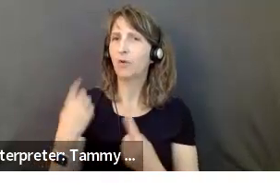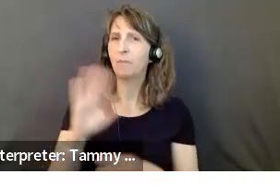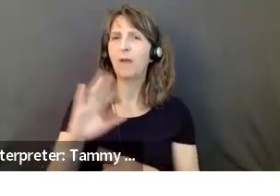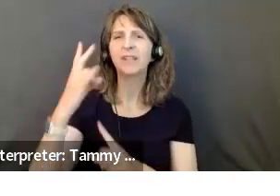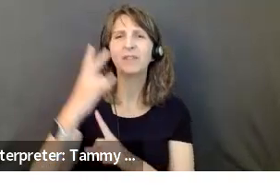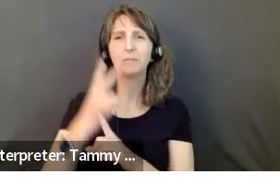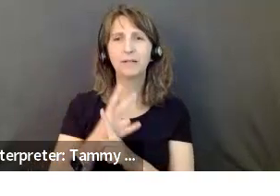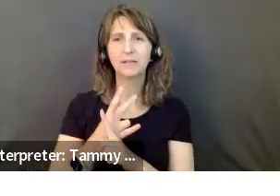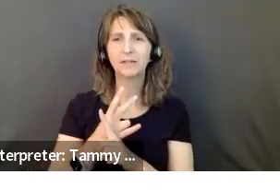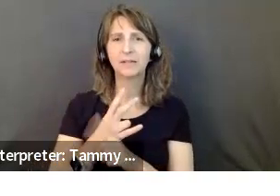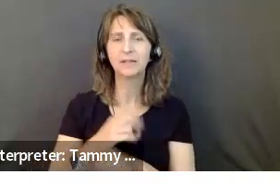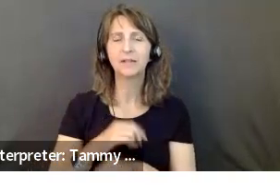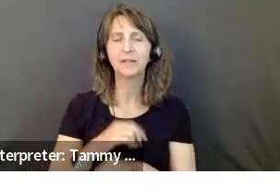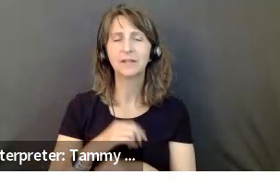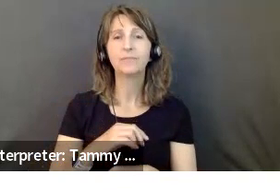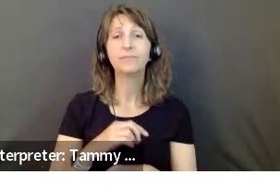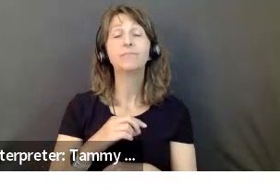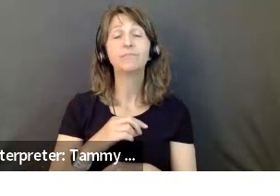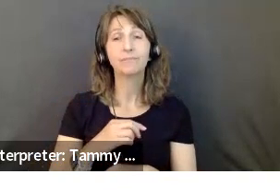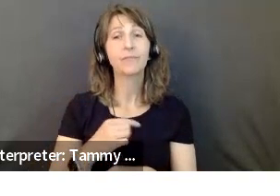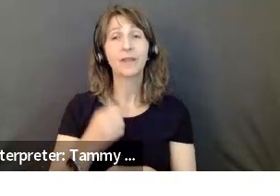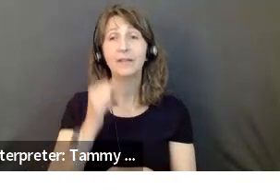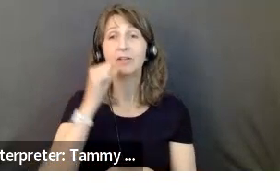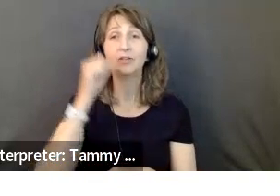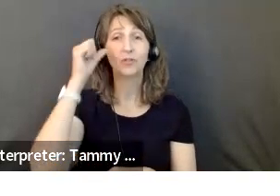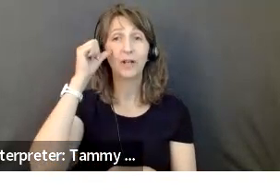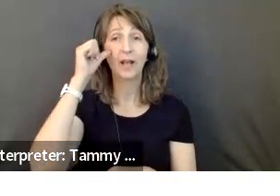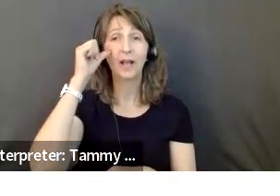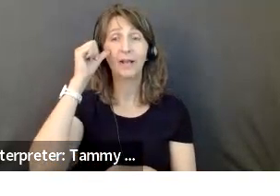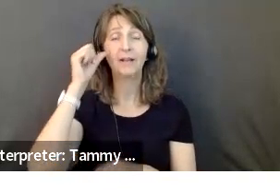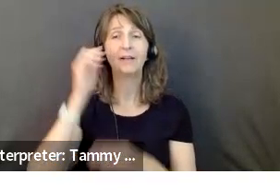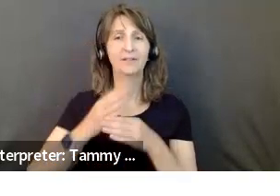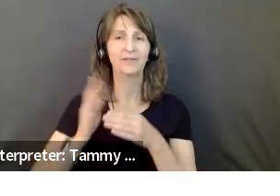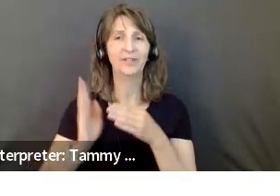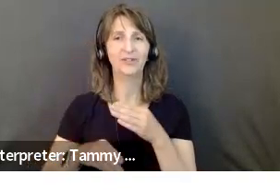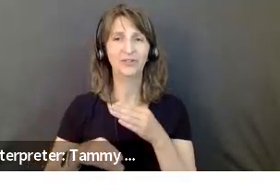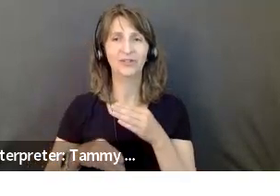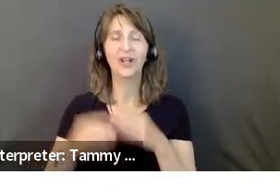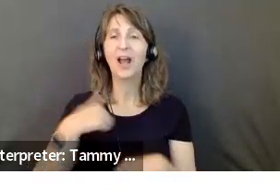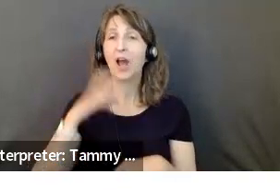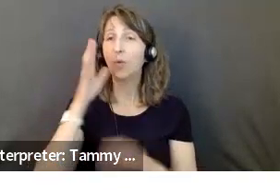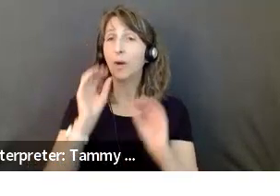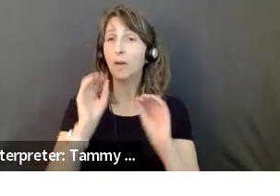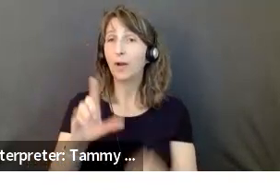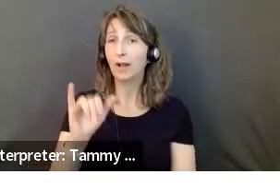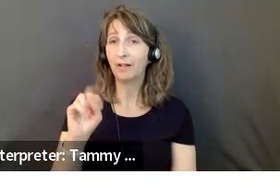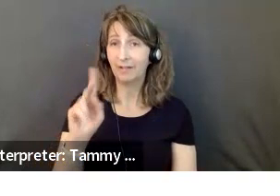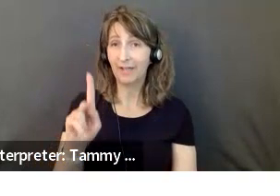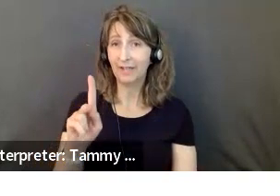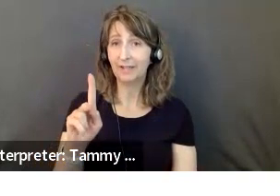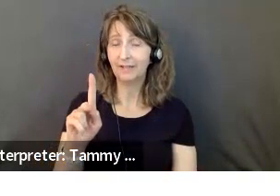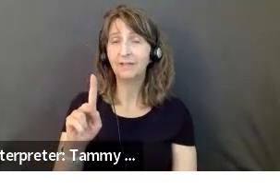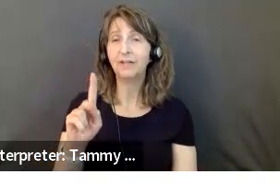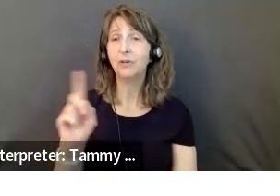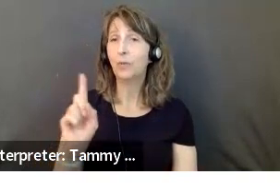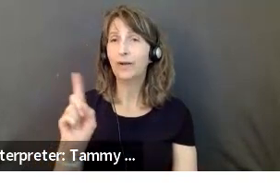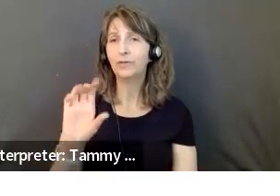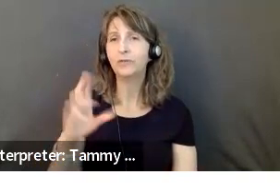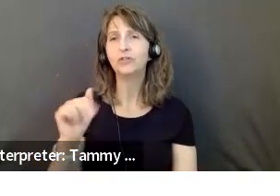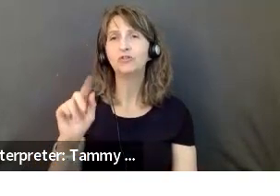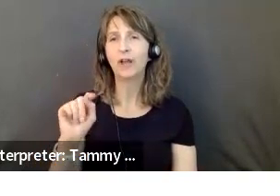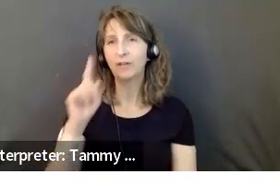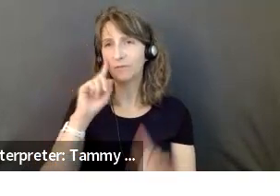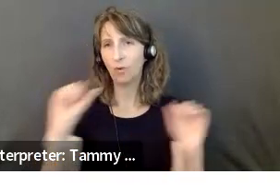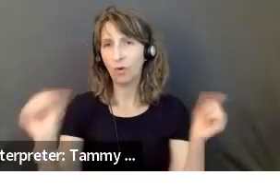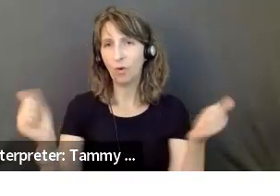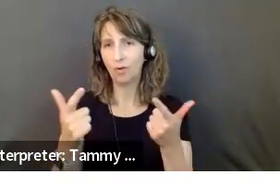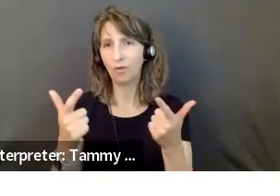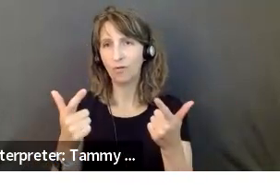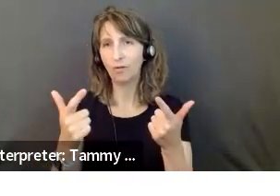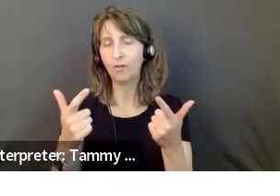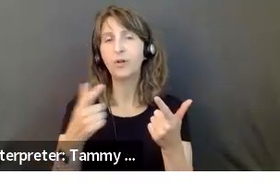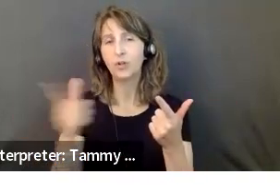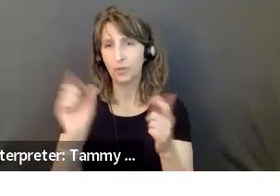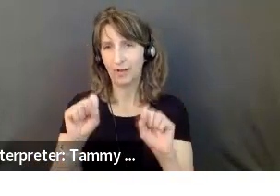And I'm super happy to say that as of yesterday it is completed and I will put a link to that guide in the, chat for everybody to, to access.